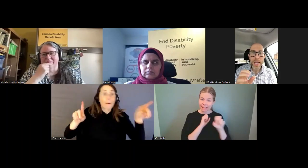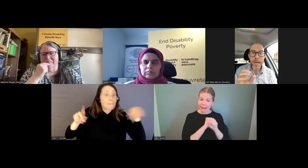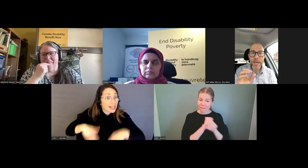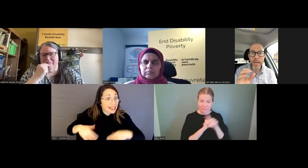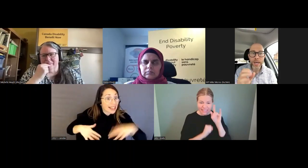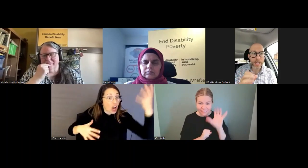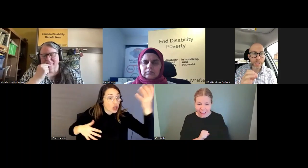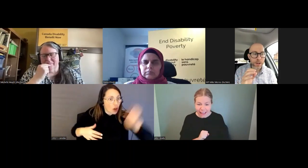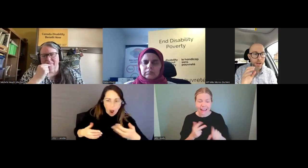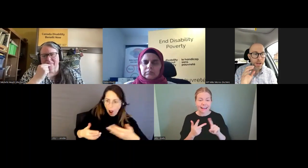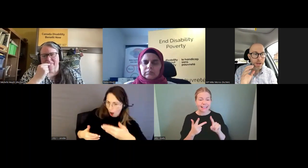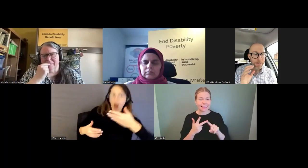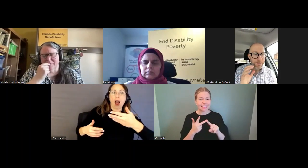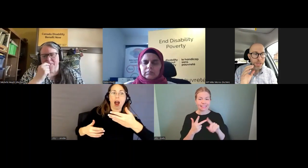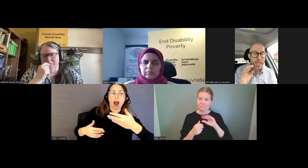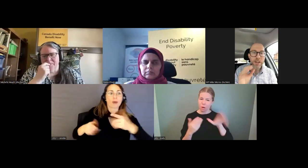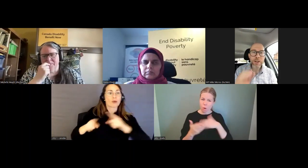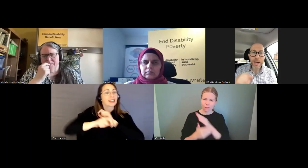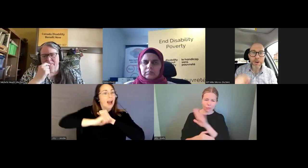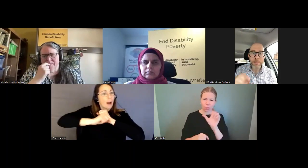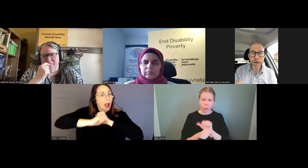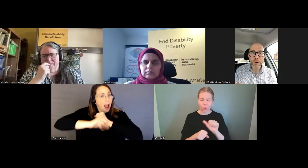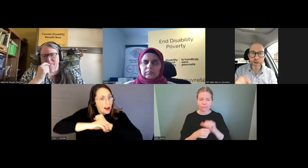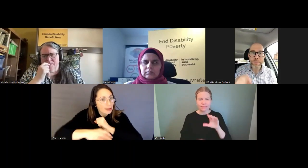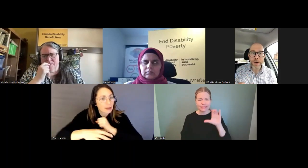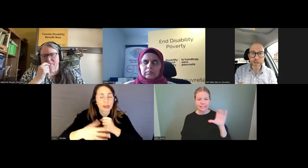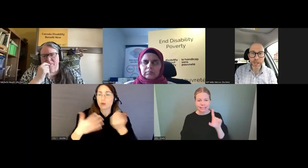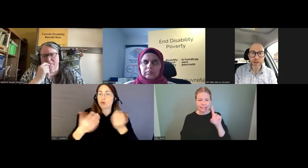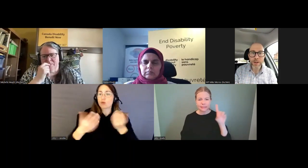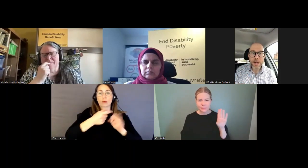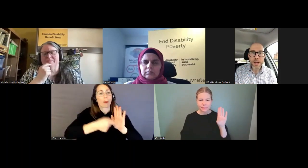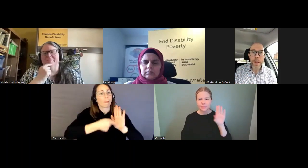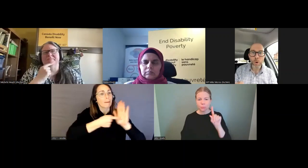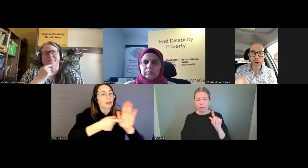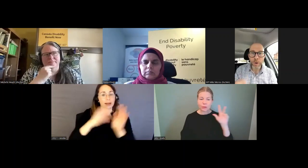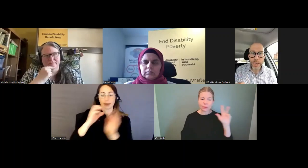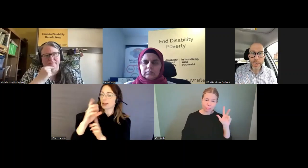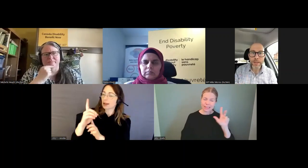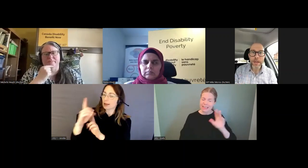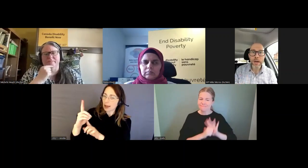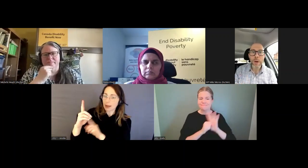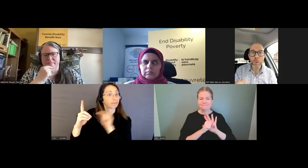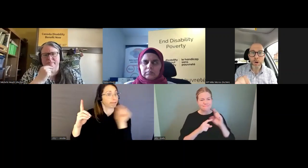AND IT IS -- THIS IS HOW OUR DEMOCRACY FUNCTIONS AND WE'RE GOING TO GET THERE AND WE'RE GOING